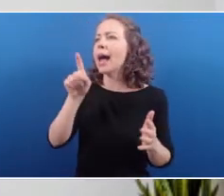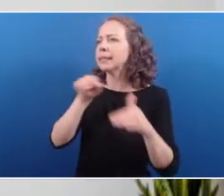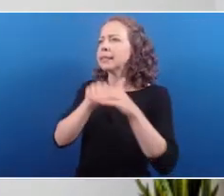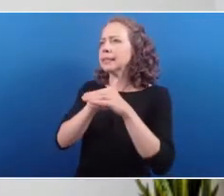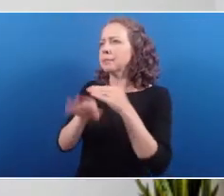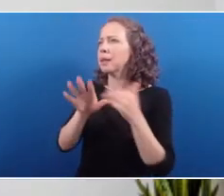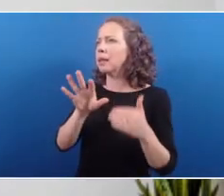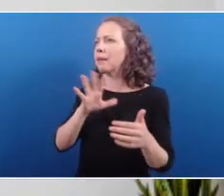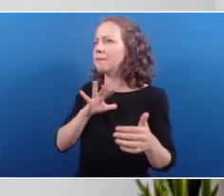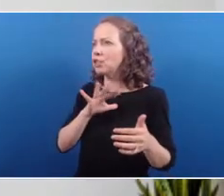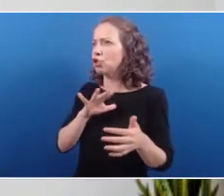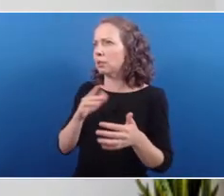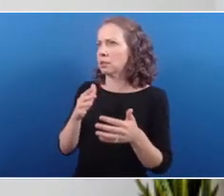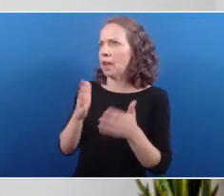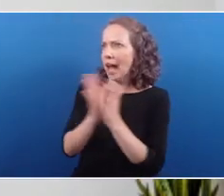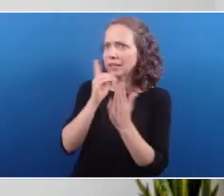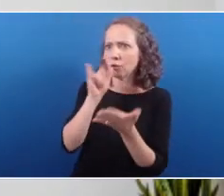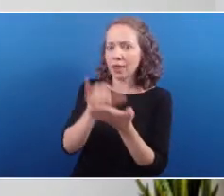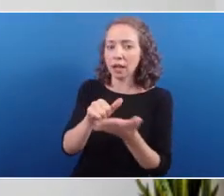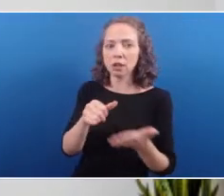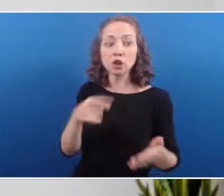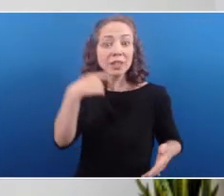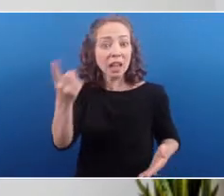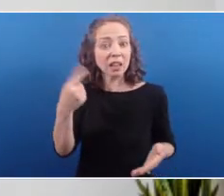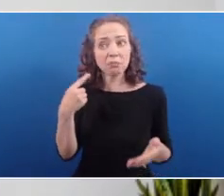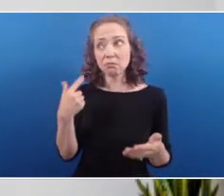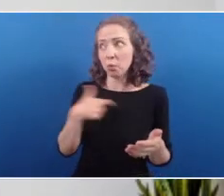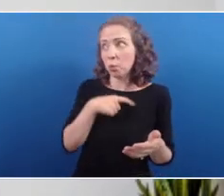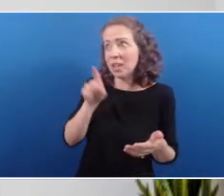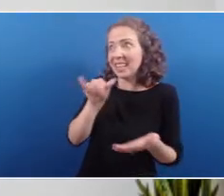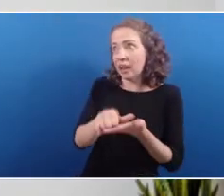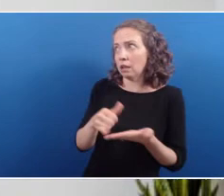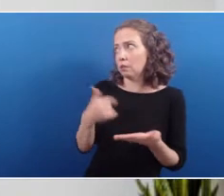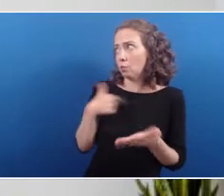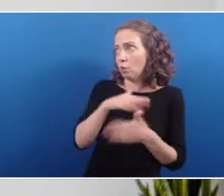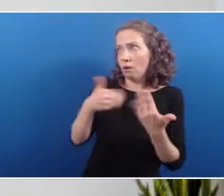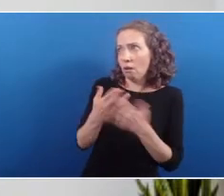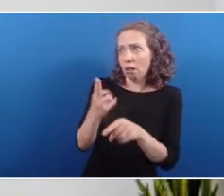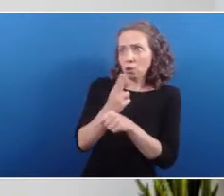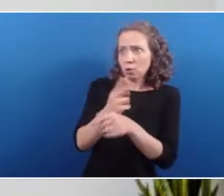is you are saying to them, these things are needed. We are all using these. And what we are seeing then is that